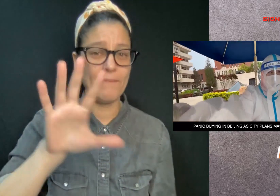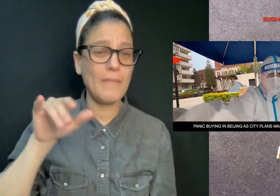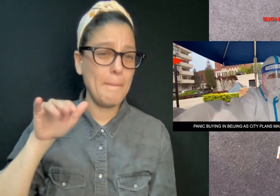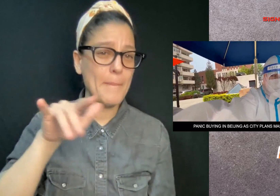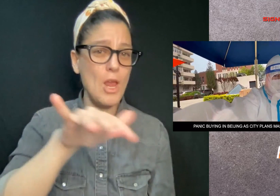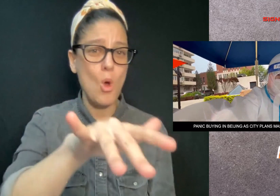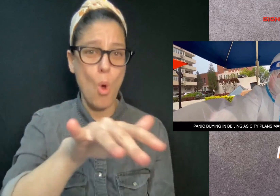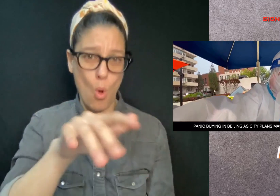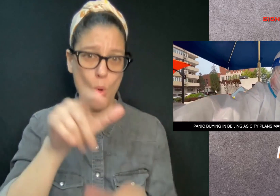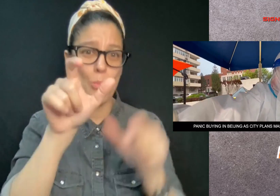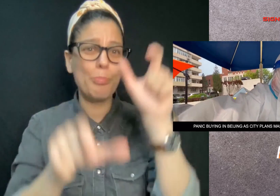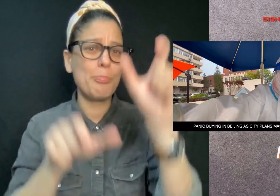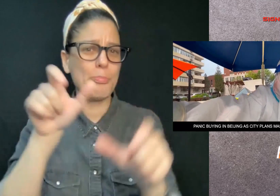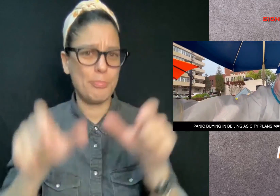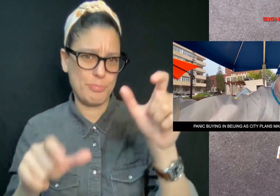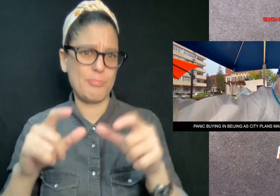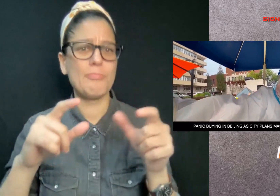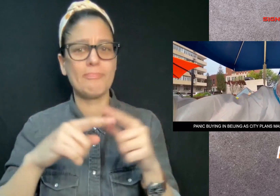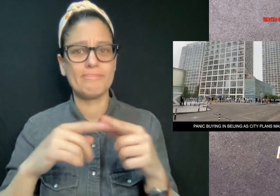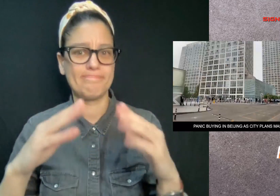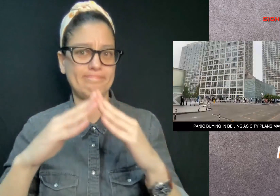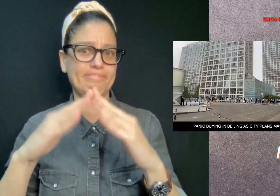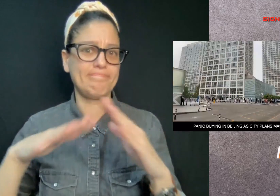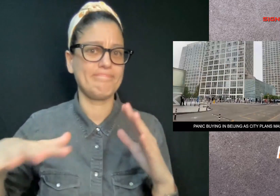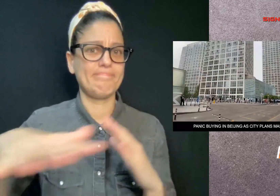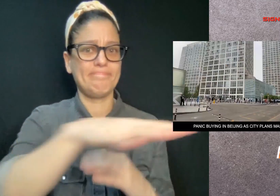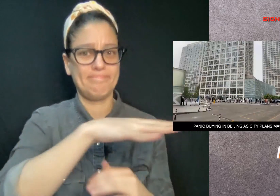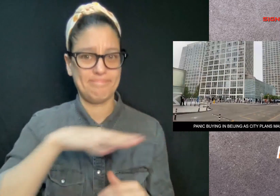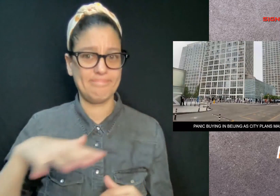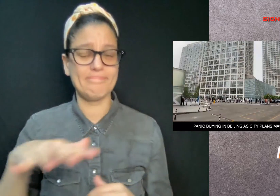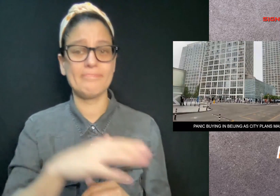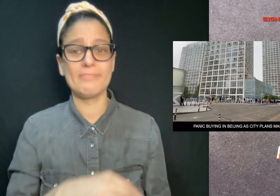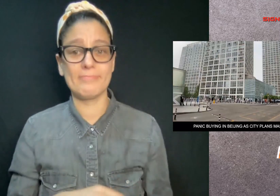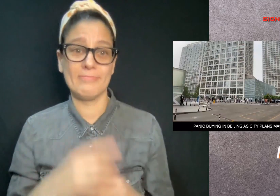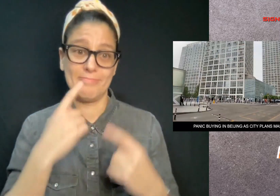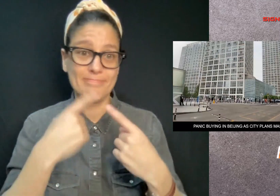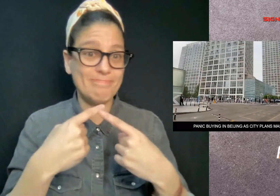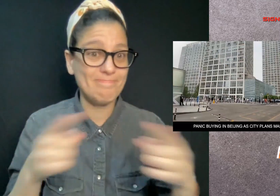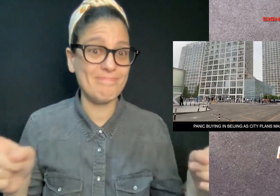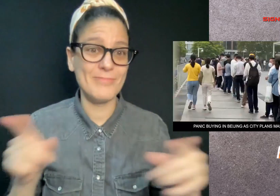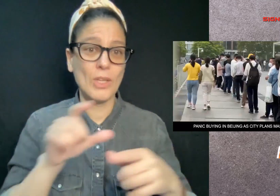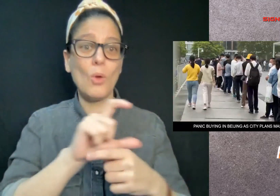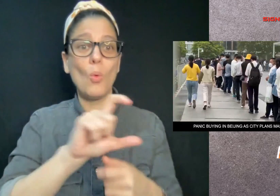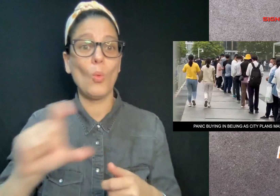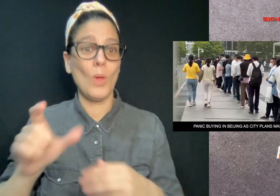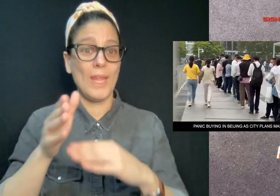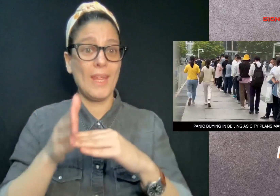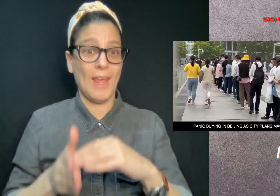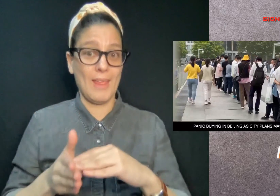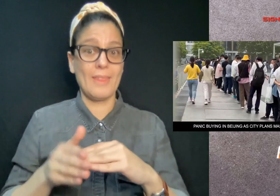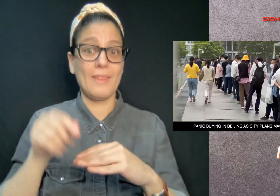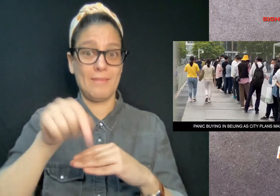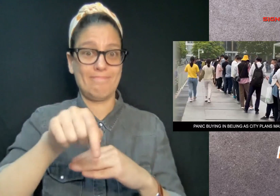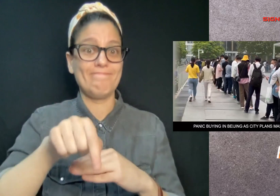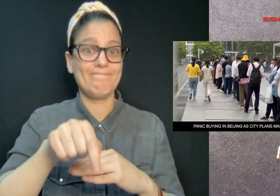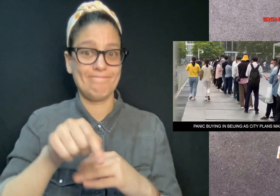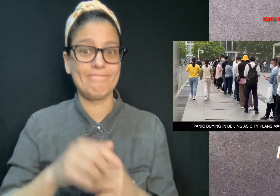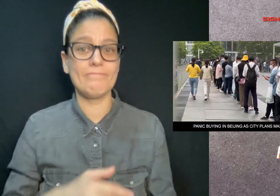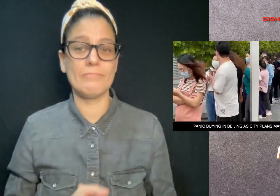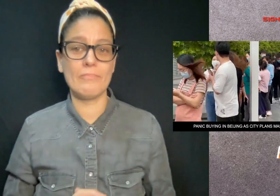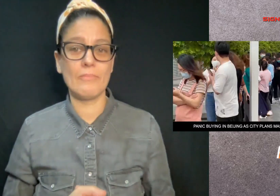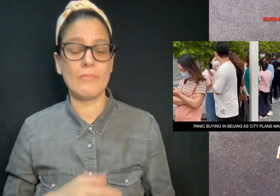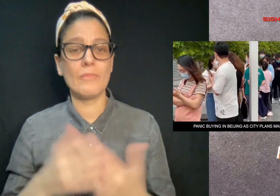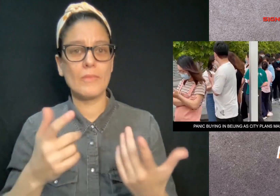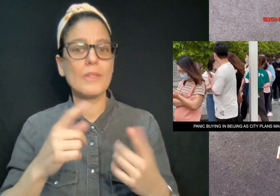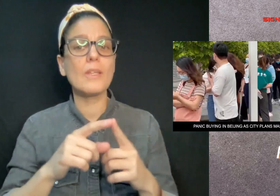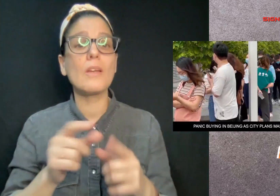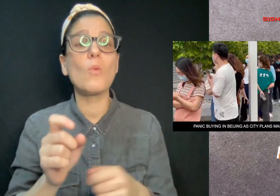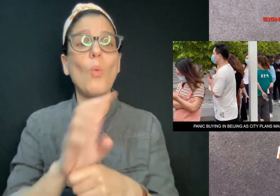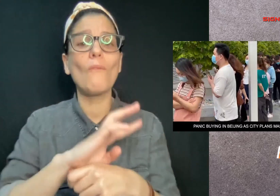that's on top of plans to test 3 1/2 million residents which were announced this past weekend